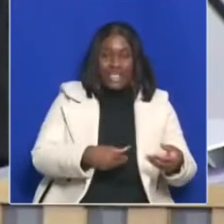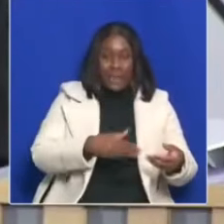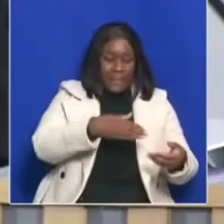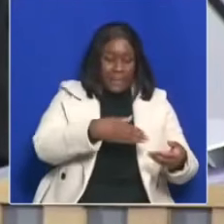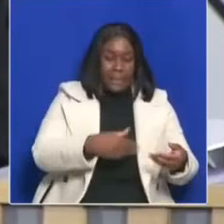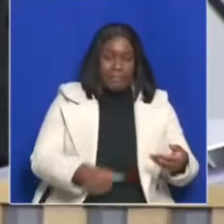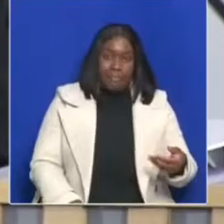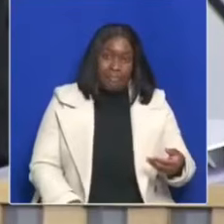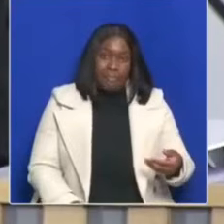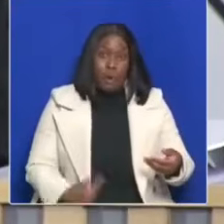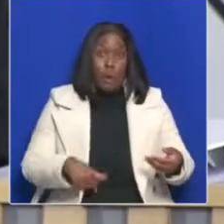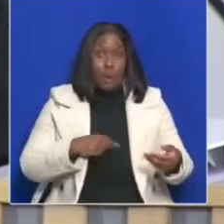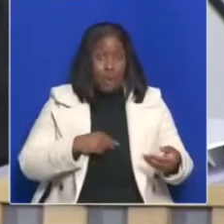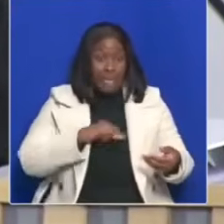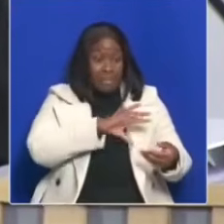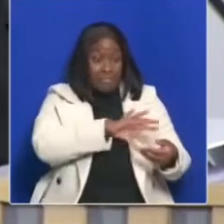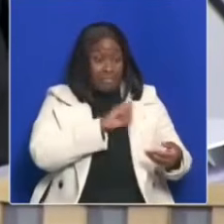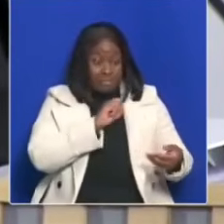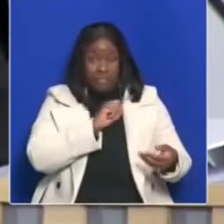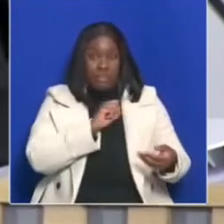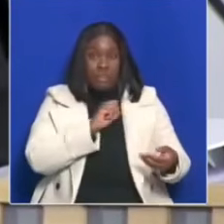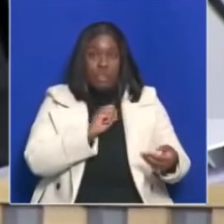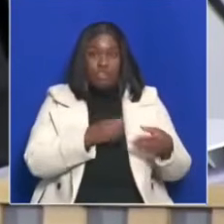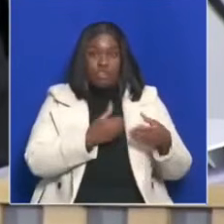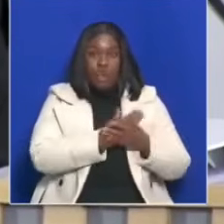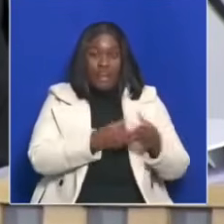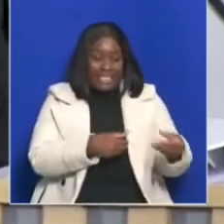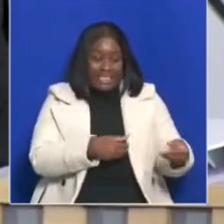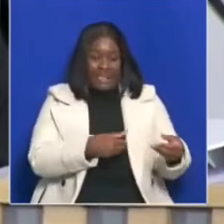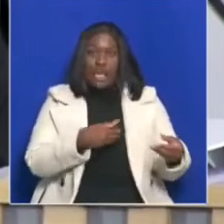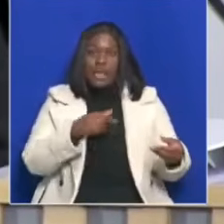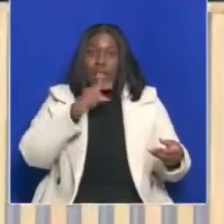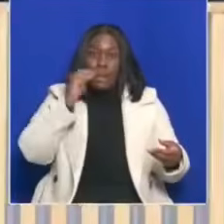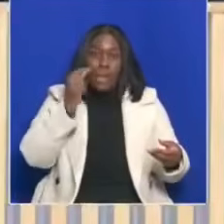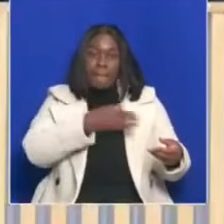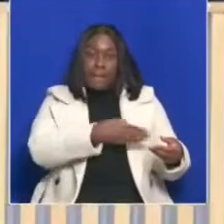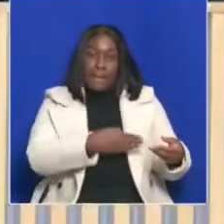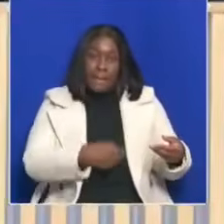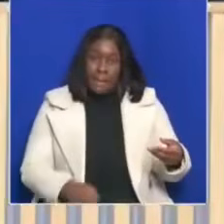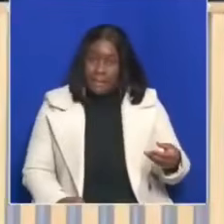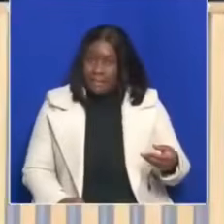from the station the names are not in the docket do you mean in the station of origin where the